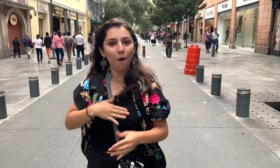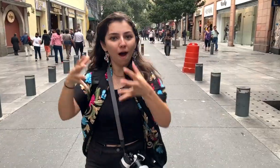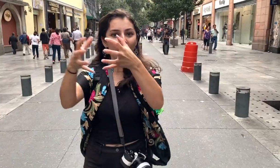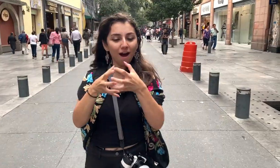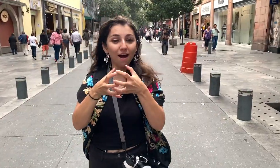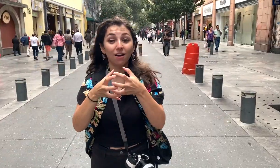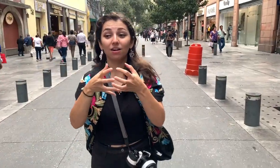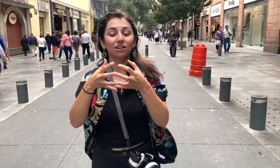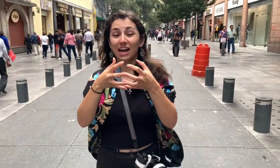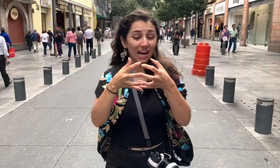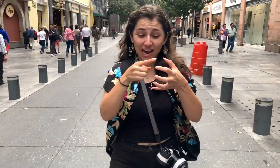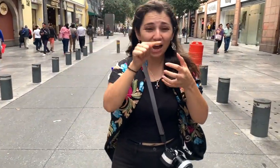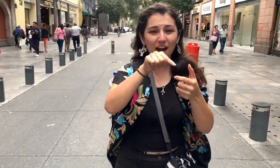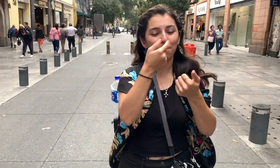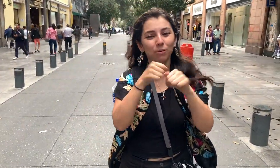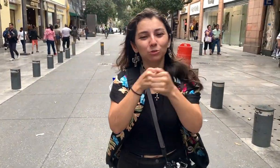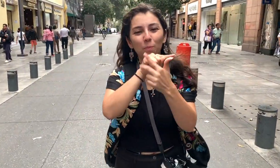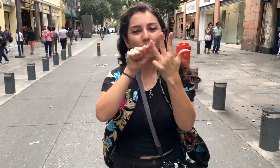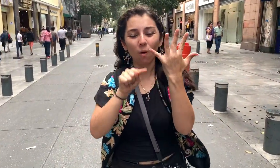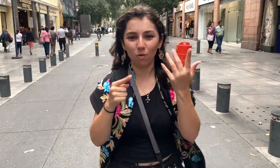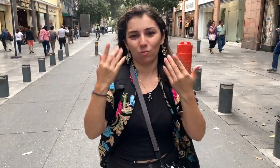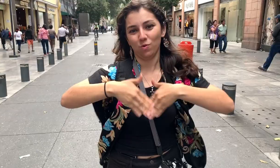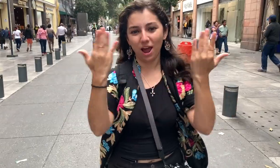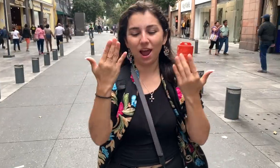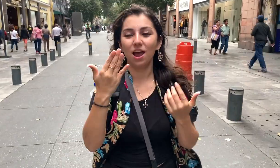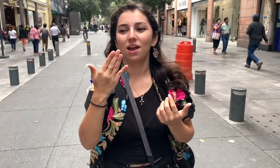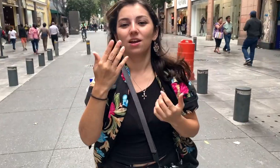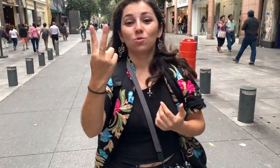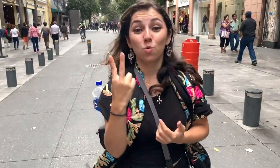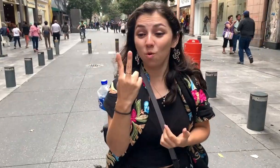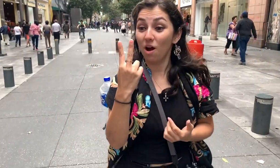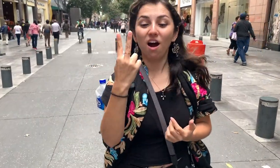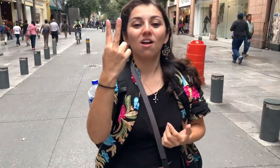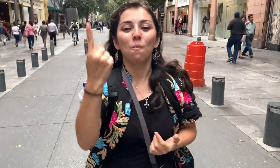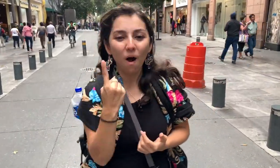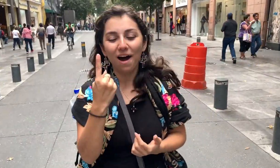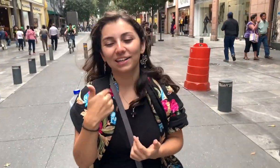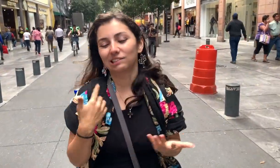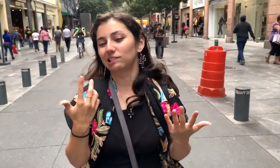I told them that I want them all to come today but then some things came up for each of them saying that it isn't possible for them to come anymore A group came down to two people who can come today and then it becomes one person who can come